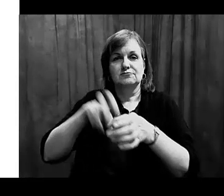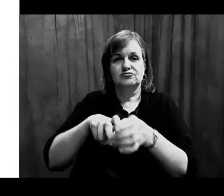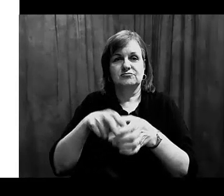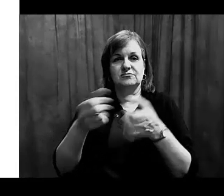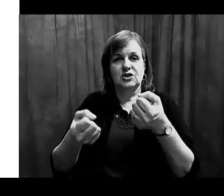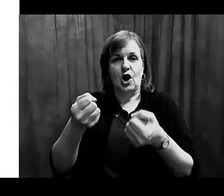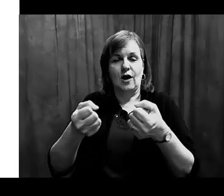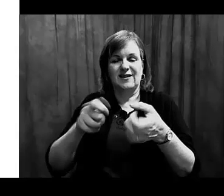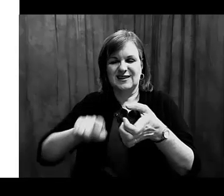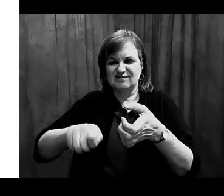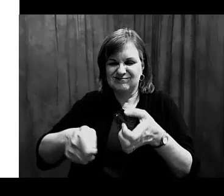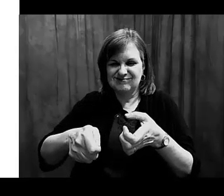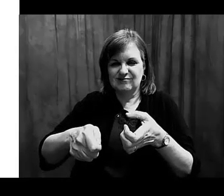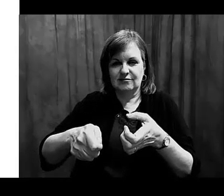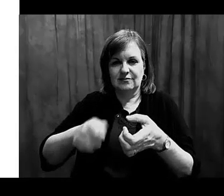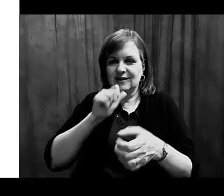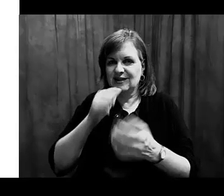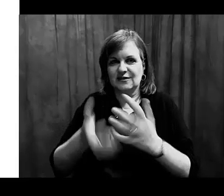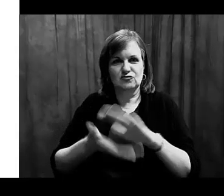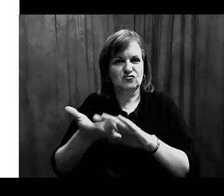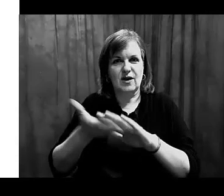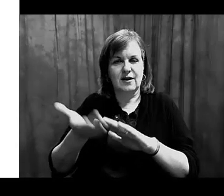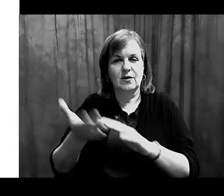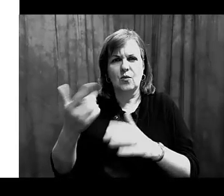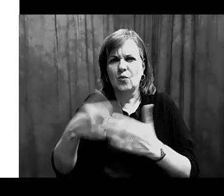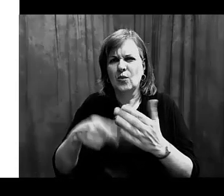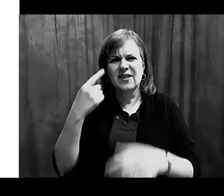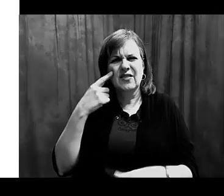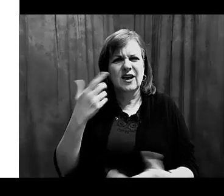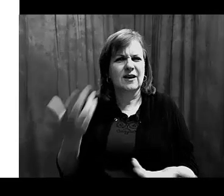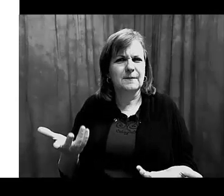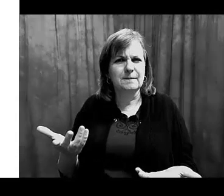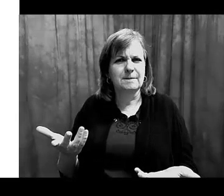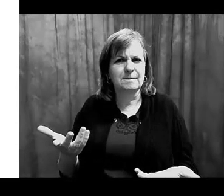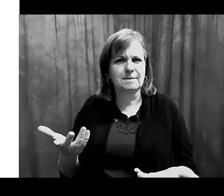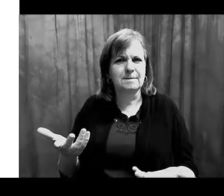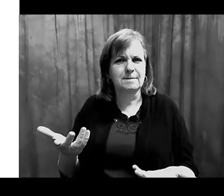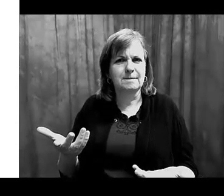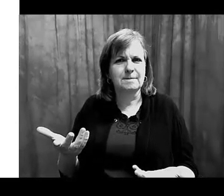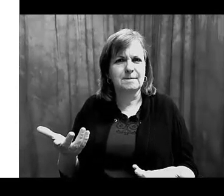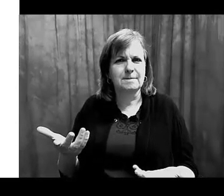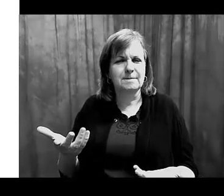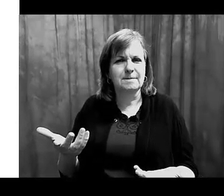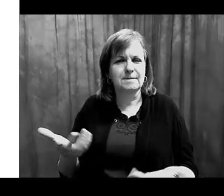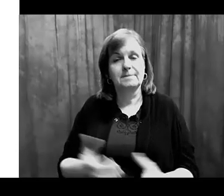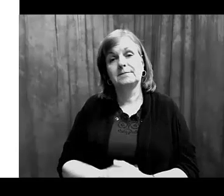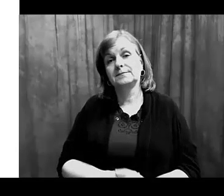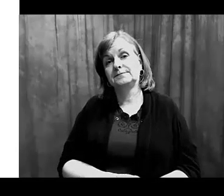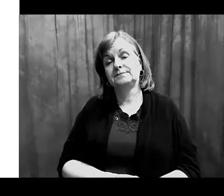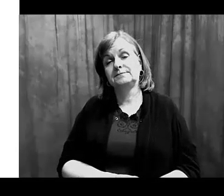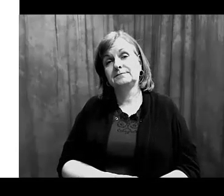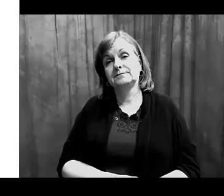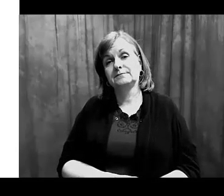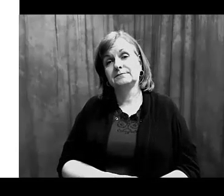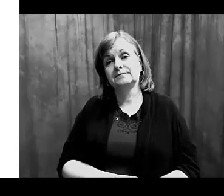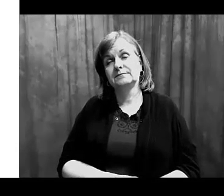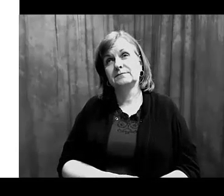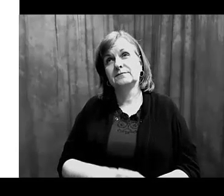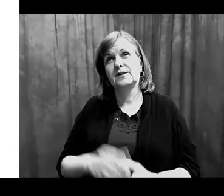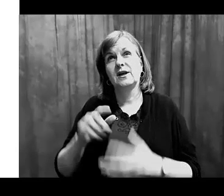and you try to start your care and it won't start what do you start thinking??